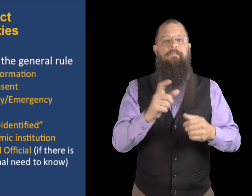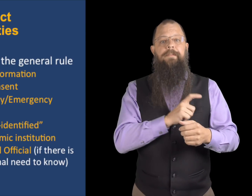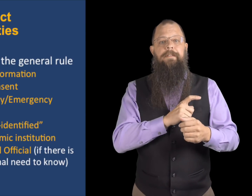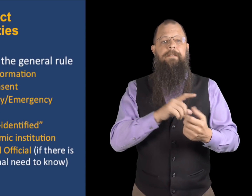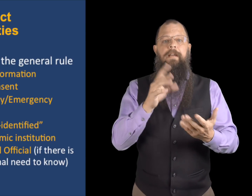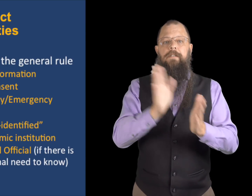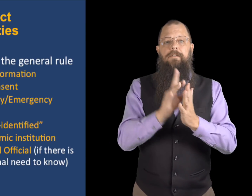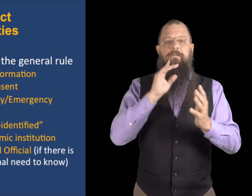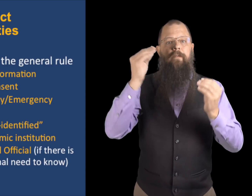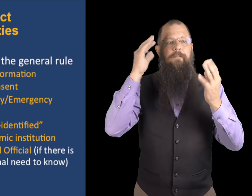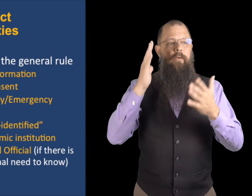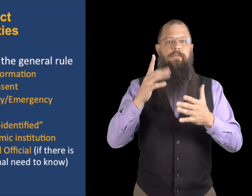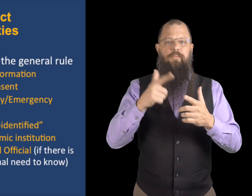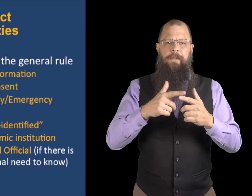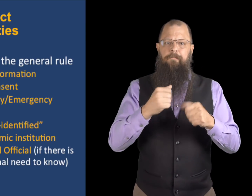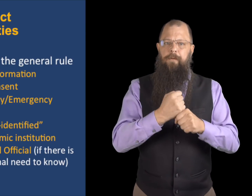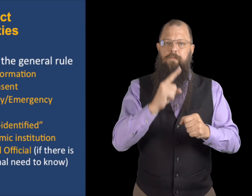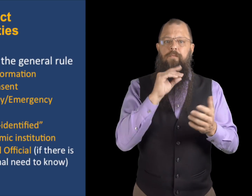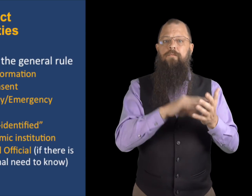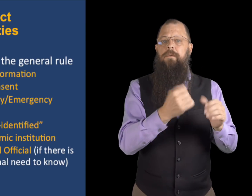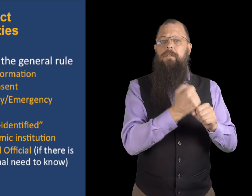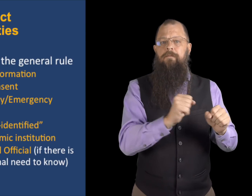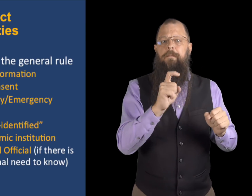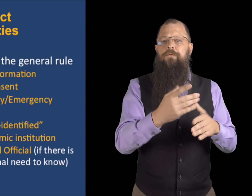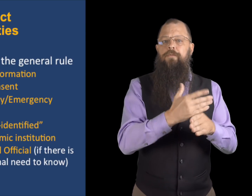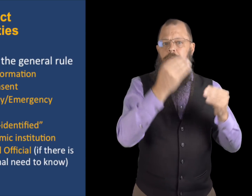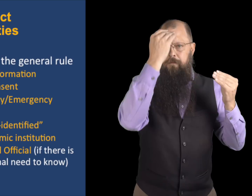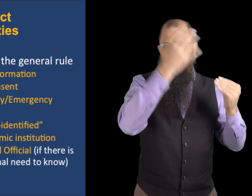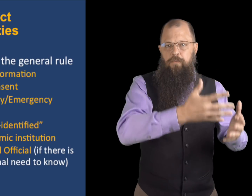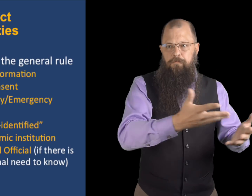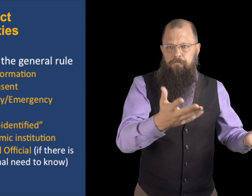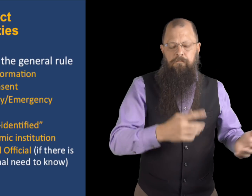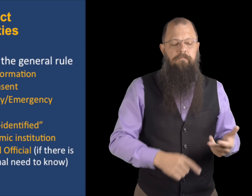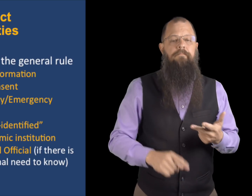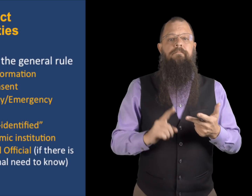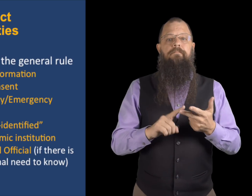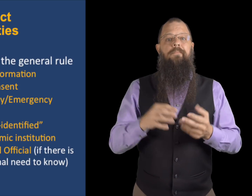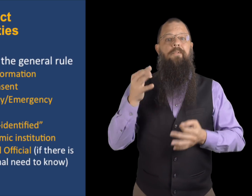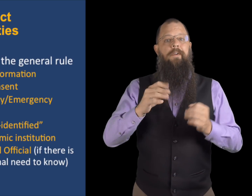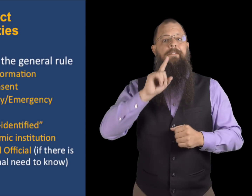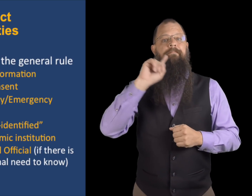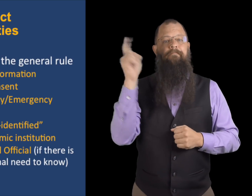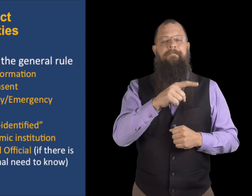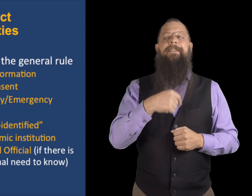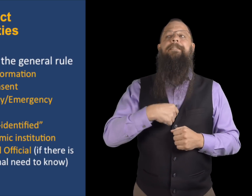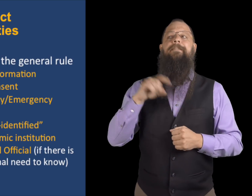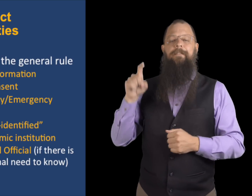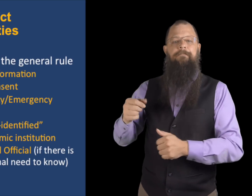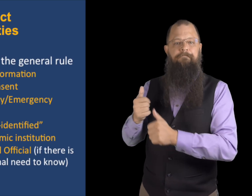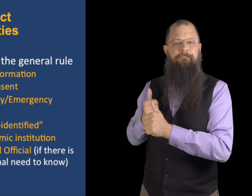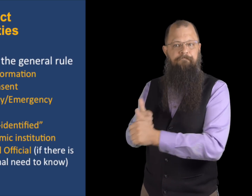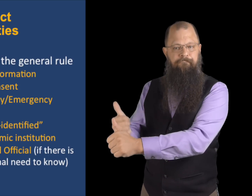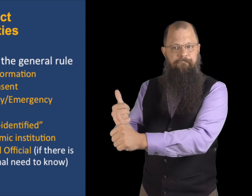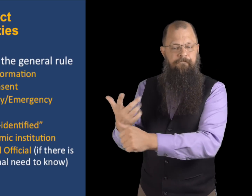emergency personnel, including ambulance or police officers; court orders in which